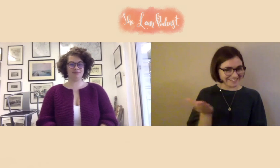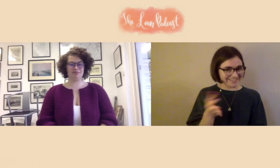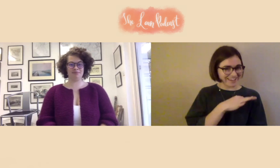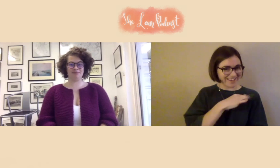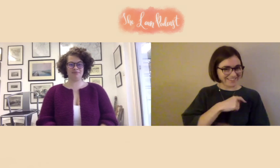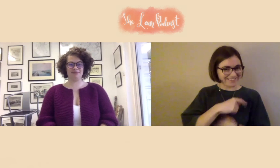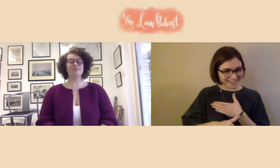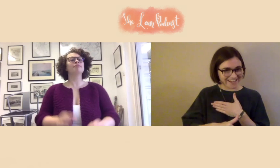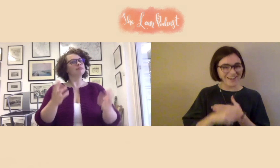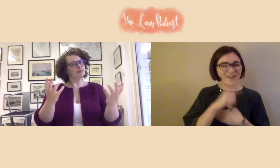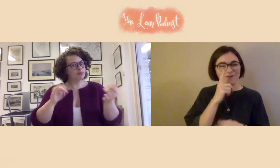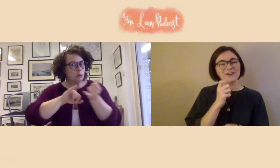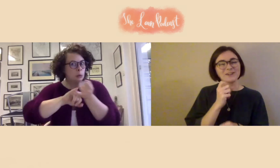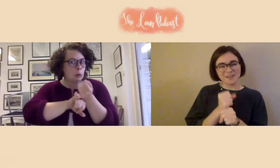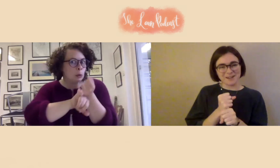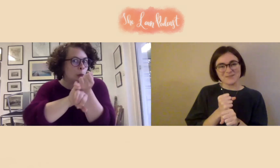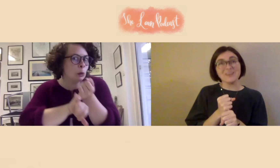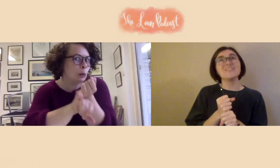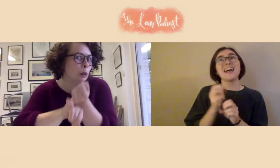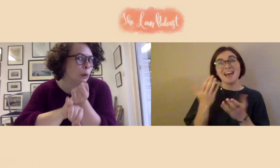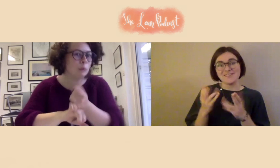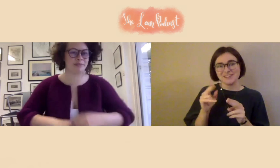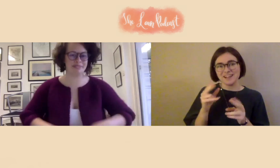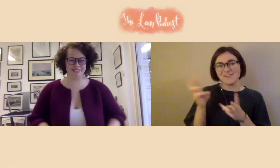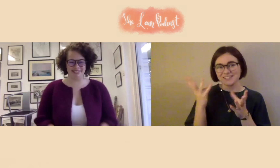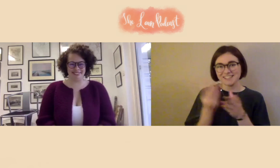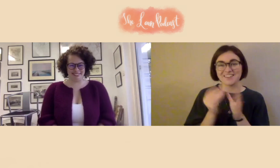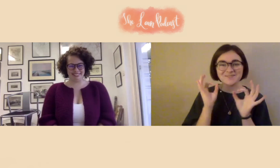who is gonna talk to us, everything to do with working together.